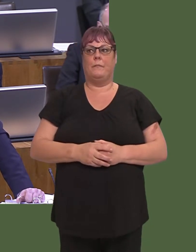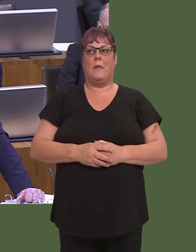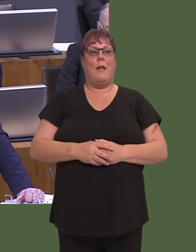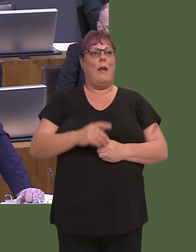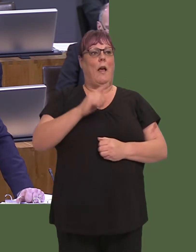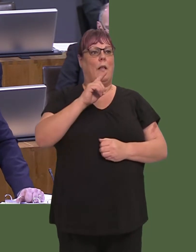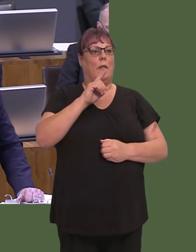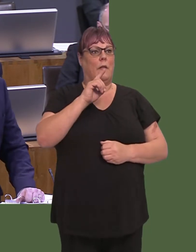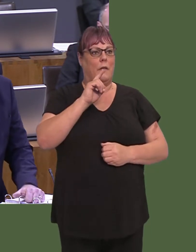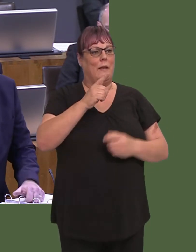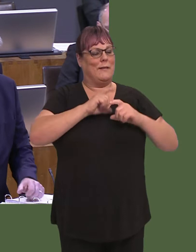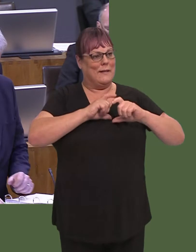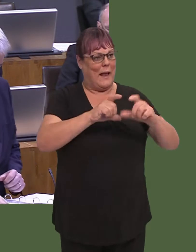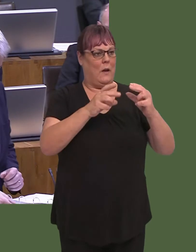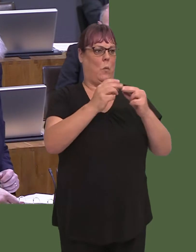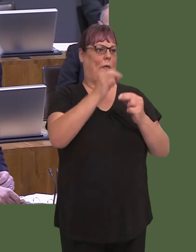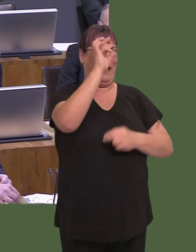Si‚n Gwenllian AM: 5.